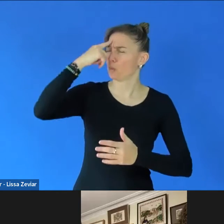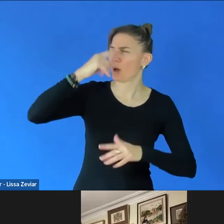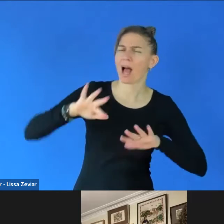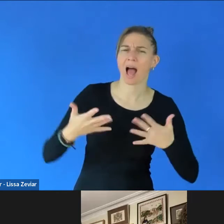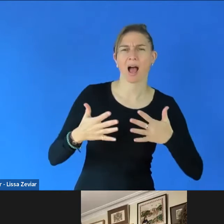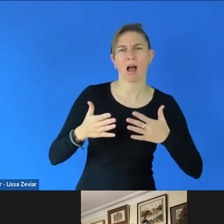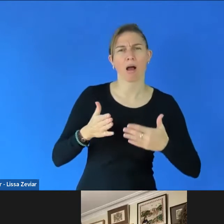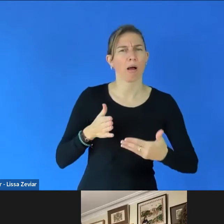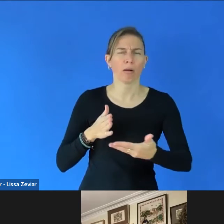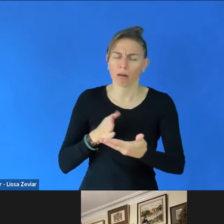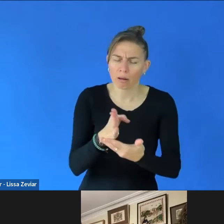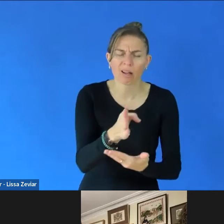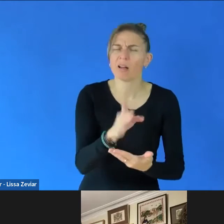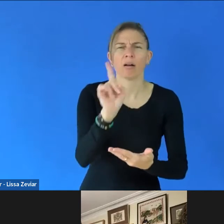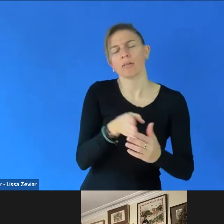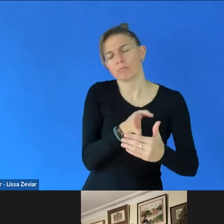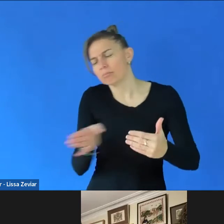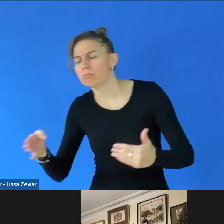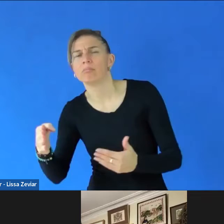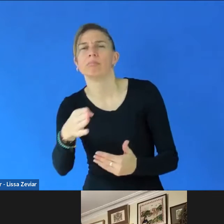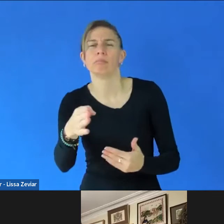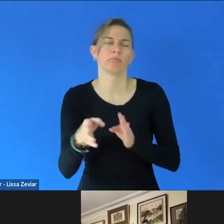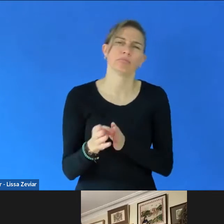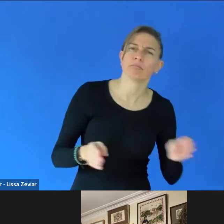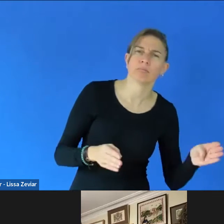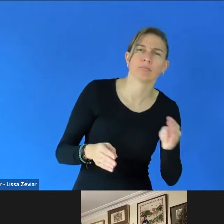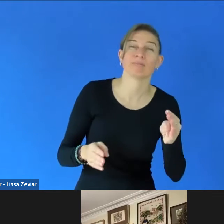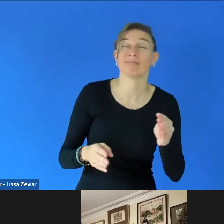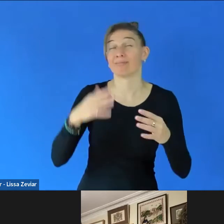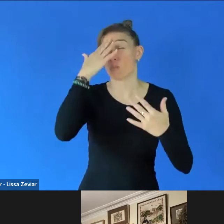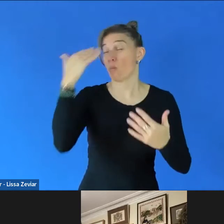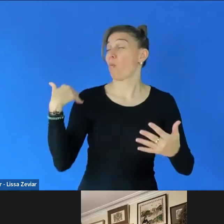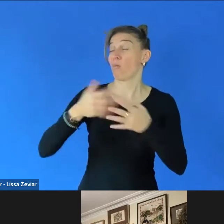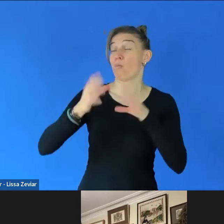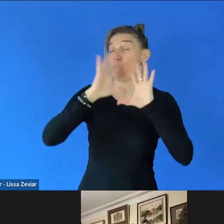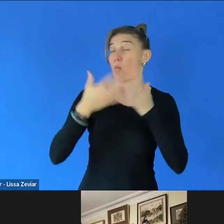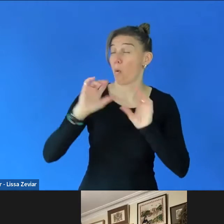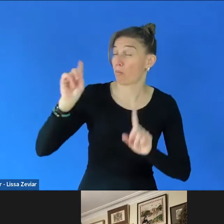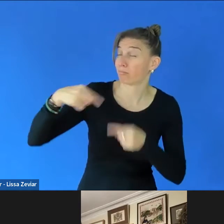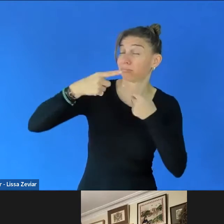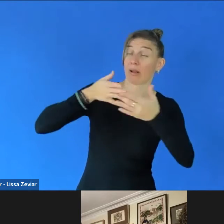that the world faced. We went through a long process of discussion